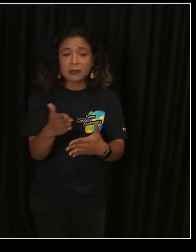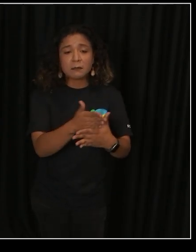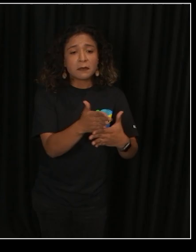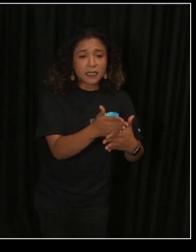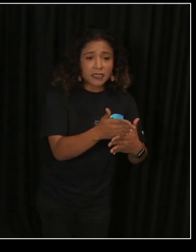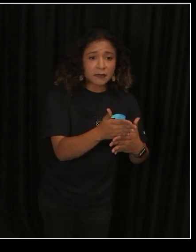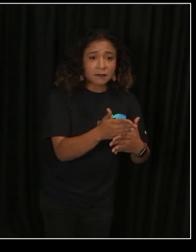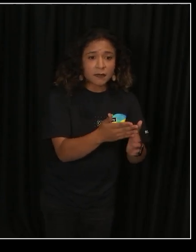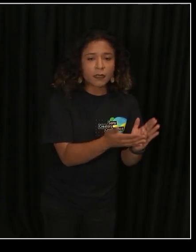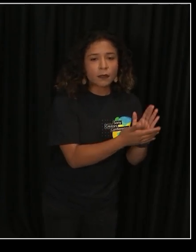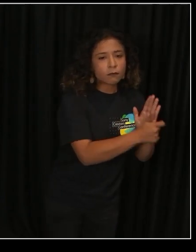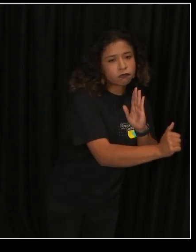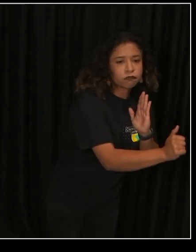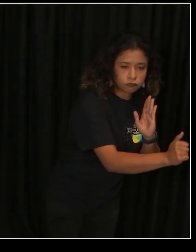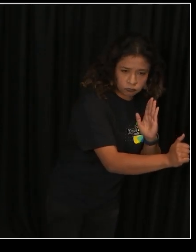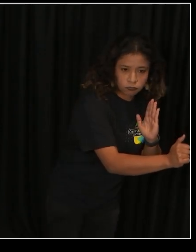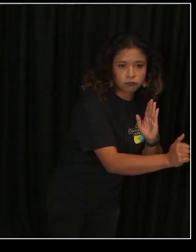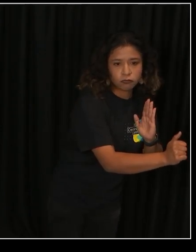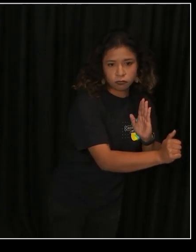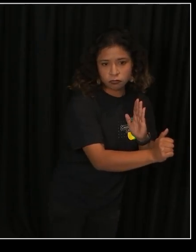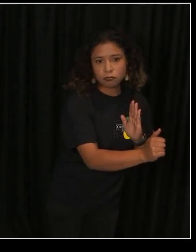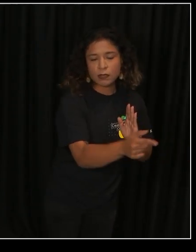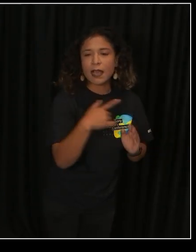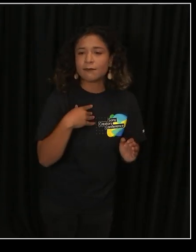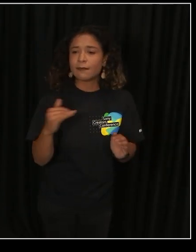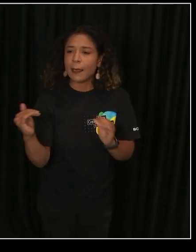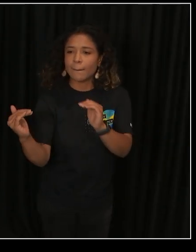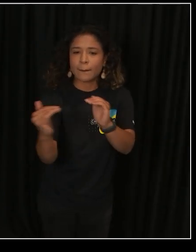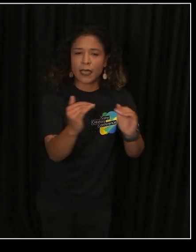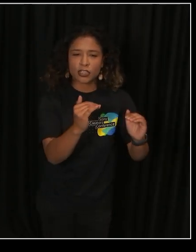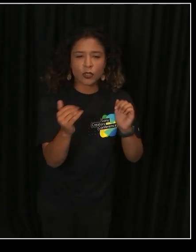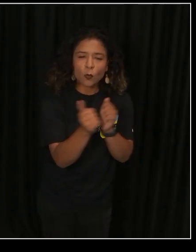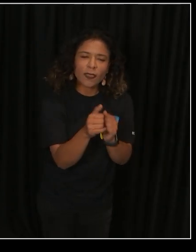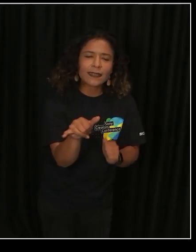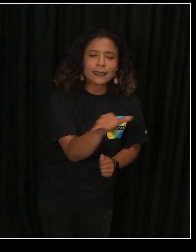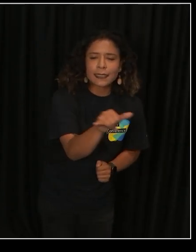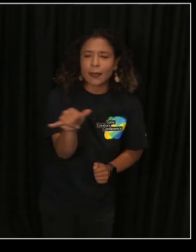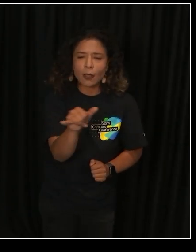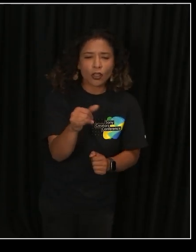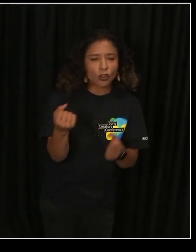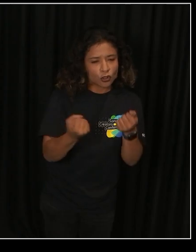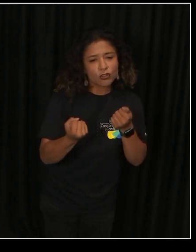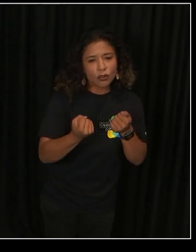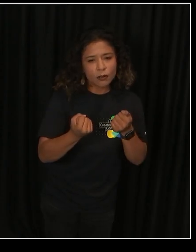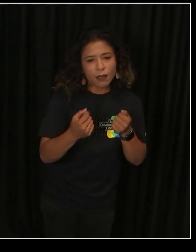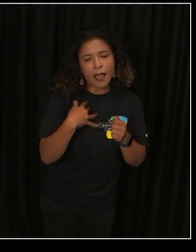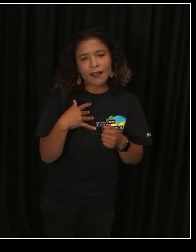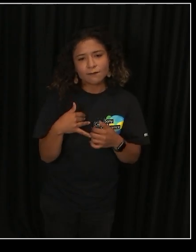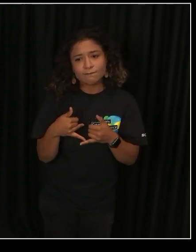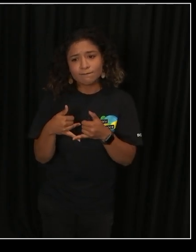where you were matched with almost the same car. And then there was the bonus level one on one,